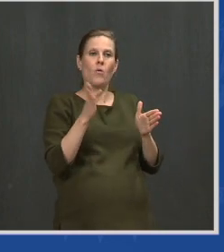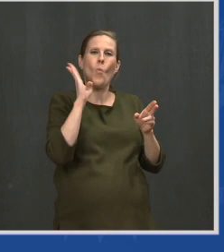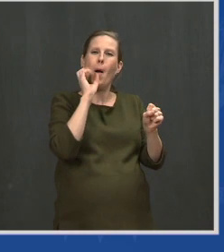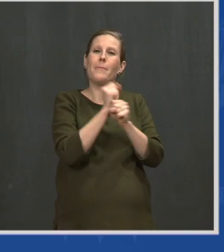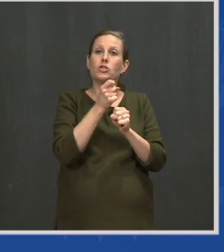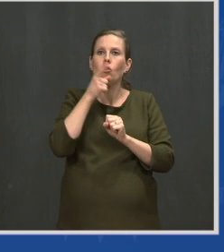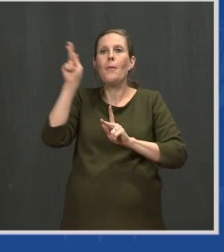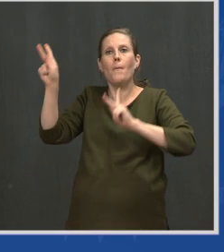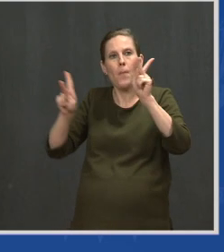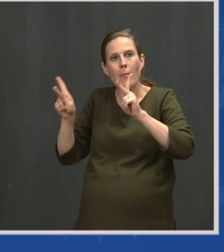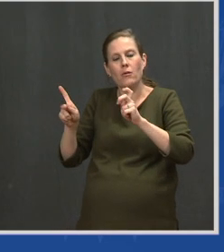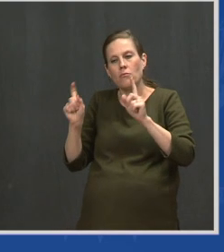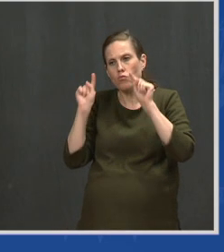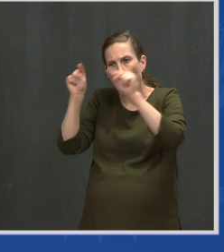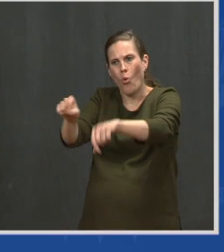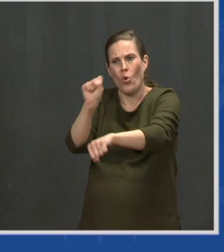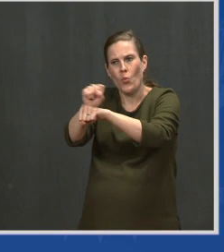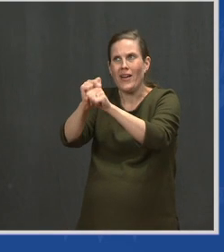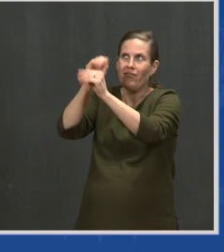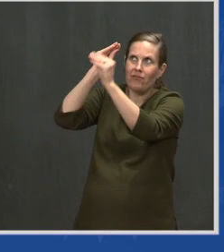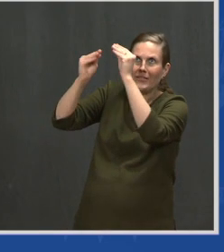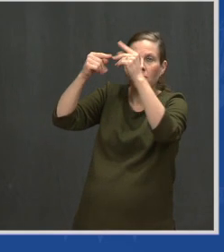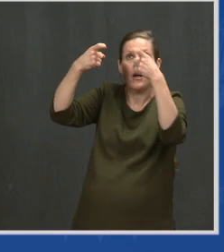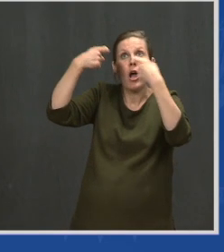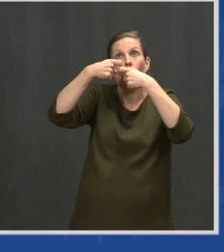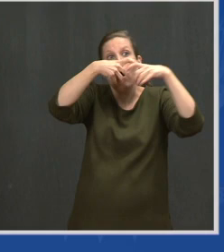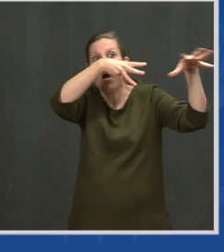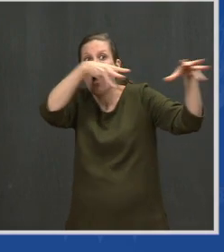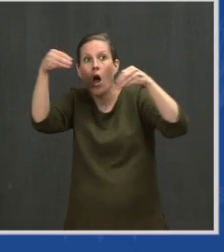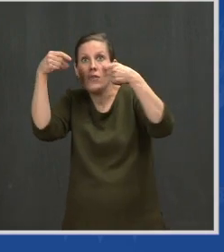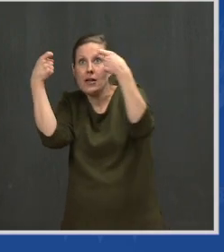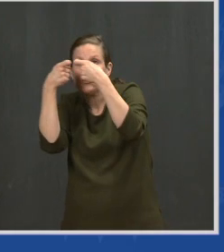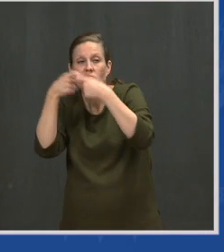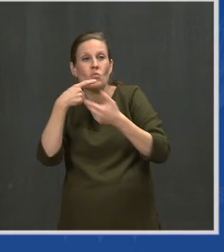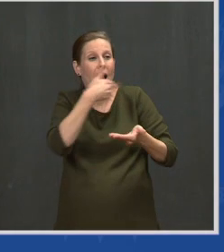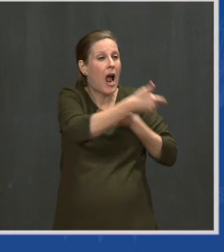electricians, and laborers -- laying thousands of miles of transmission line;